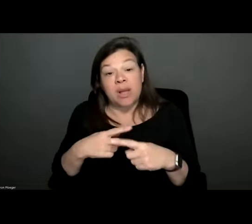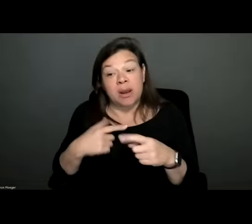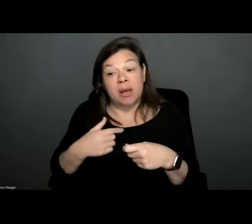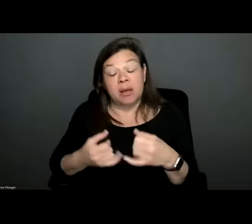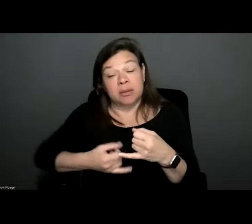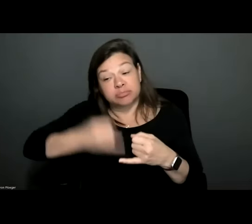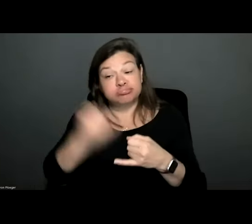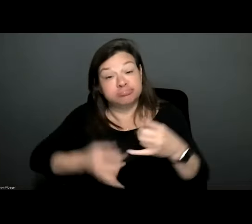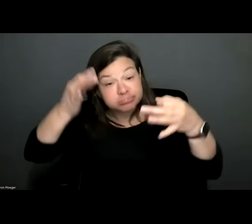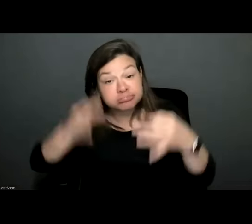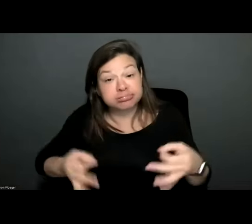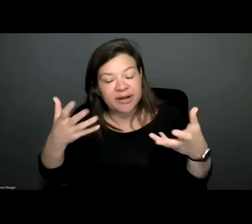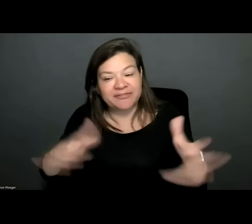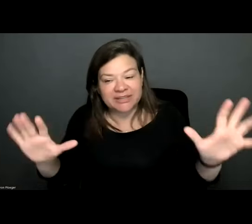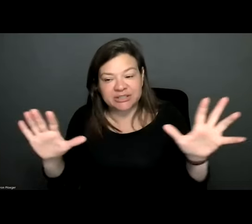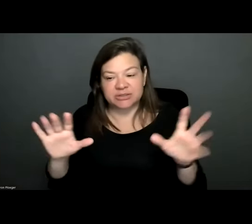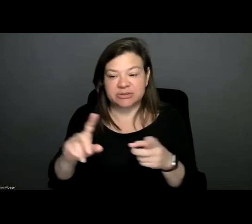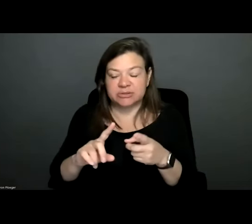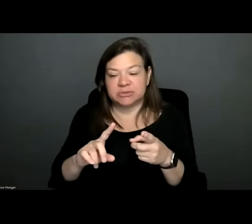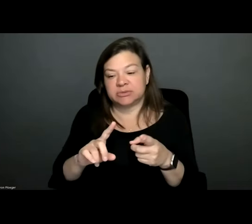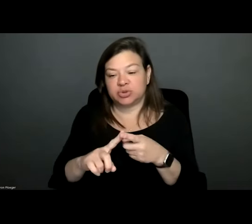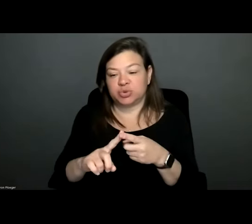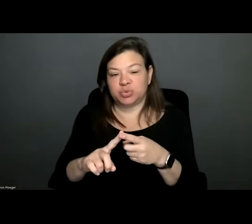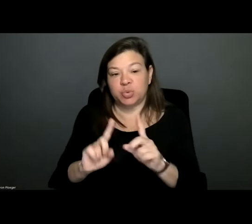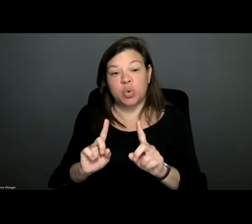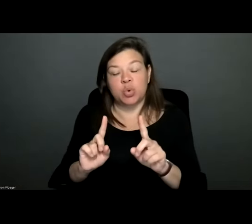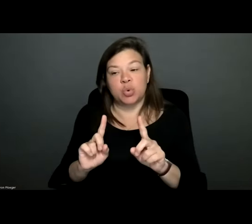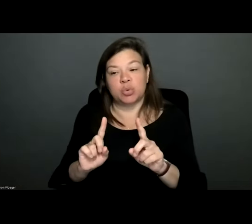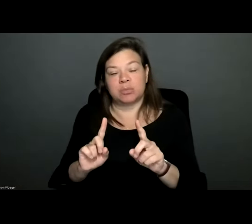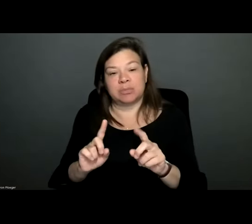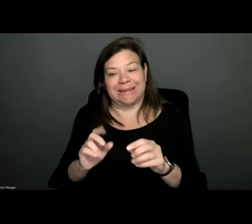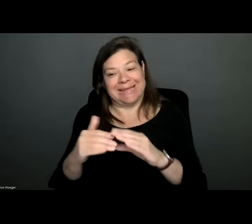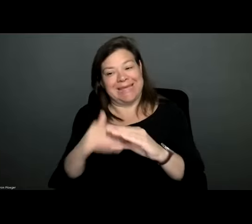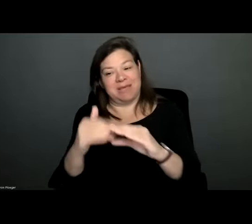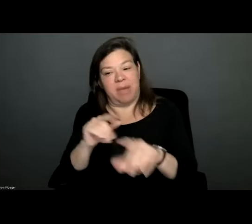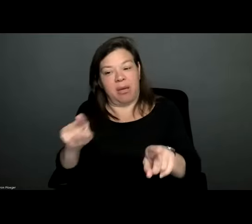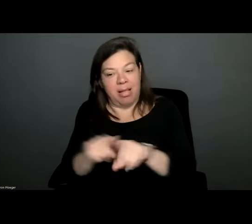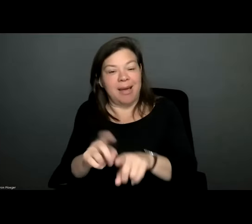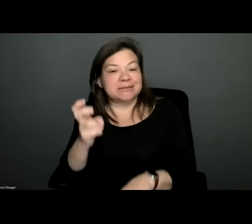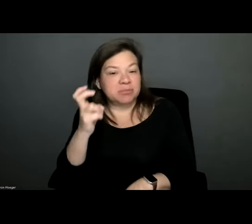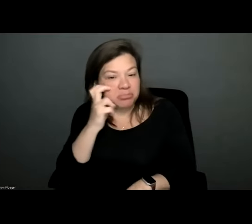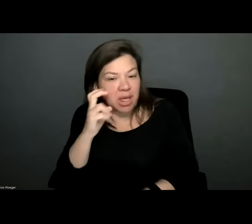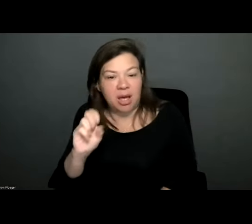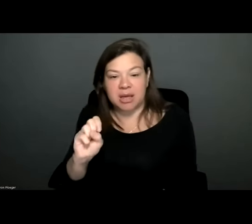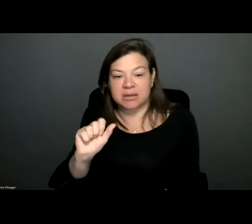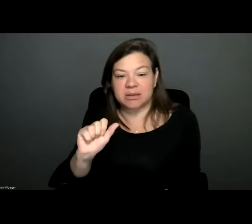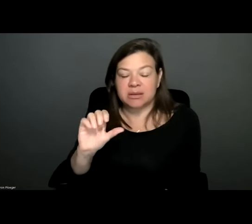to go as the Blind Soprano, and I went about that for a couple of reasons. I went about it, for one, to keep myself honest,